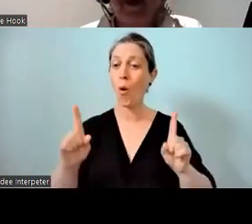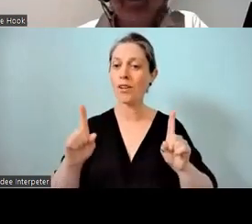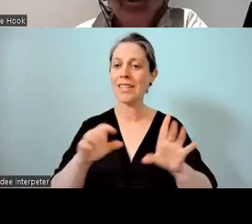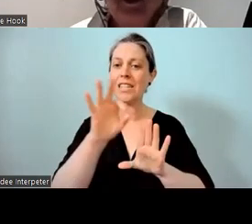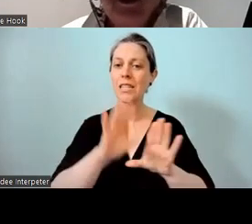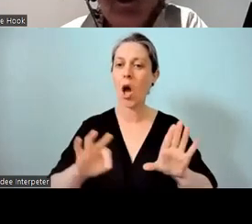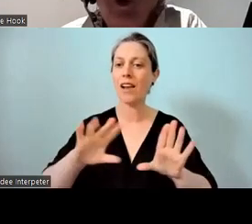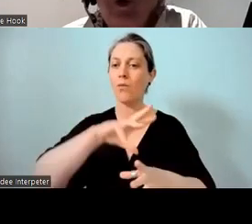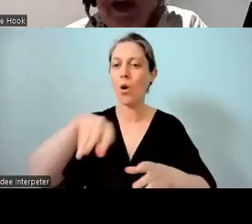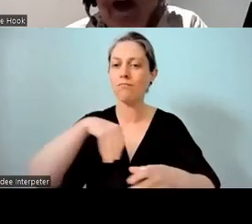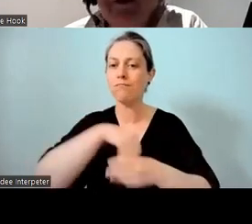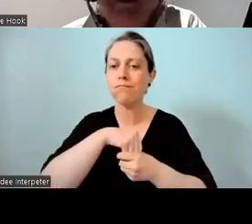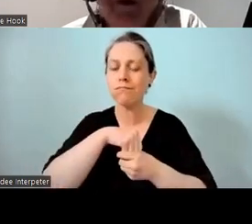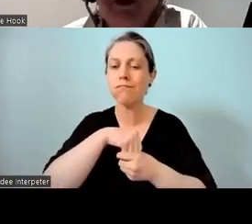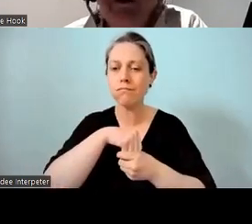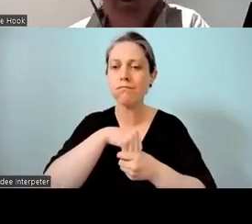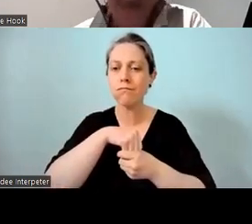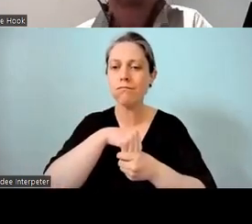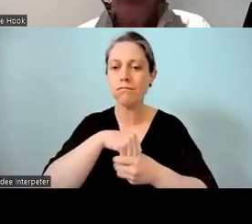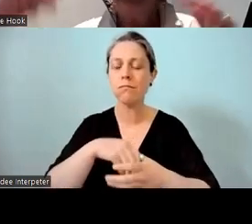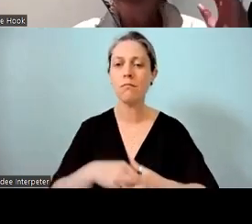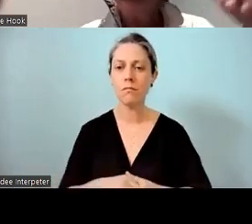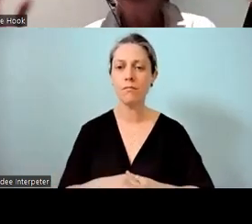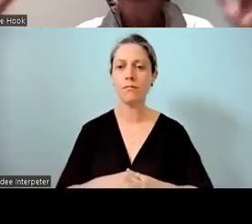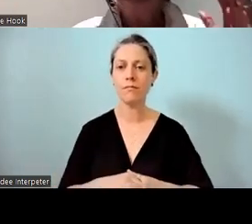That calls out probably what would be seen